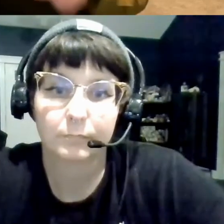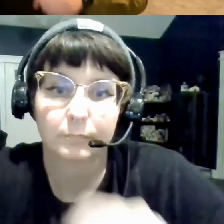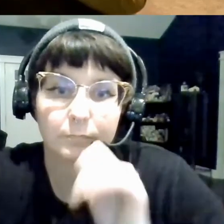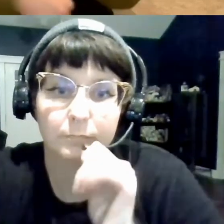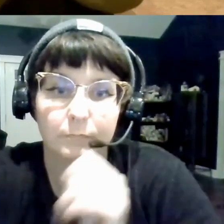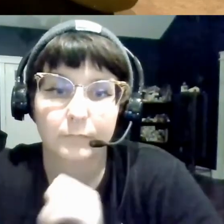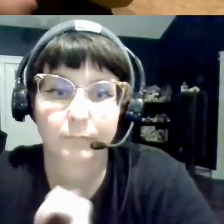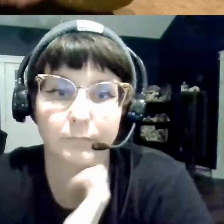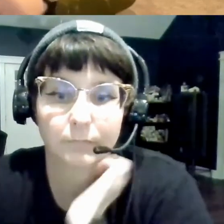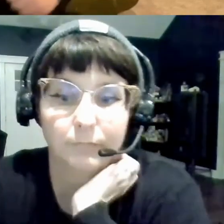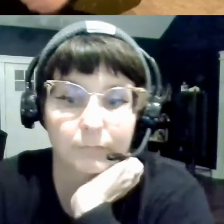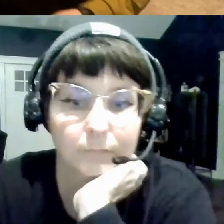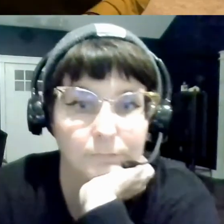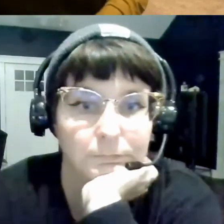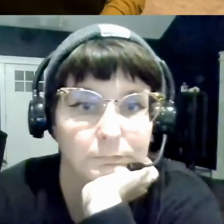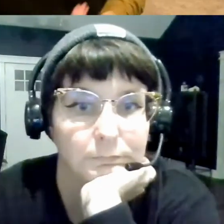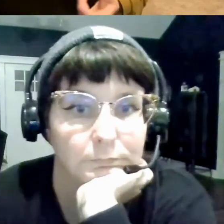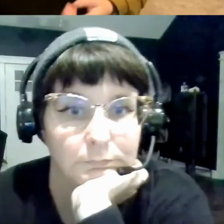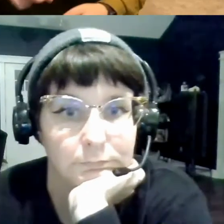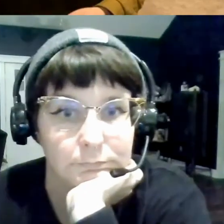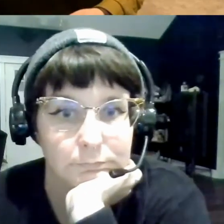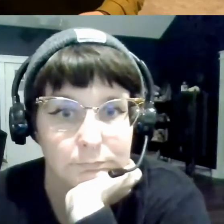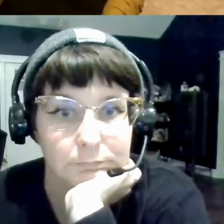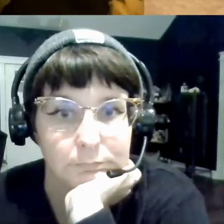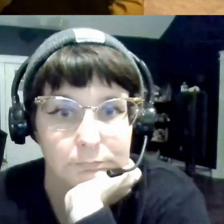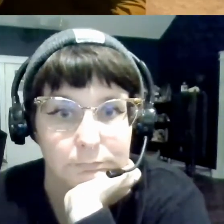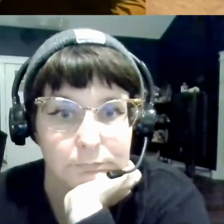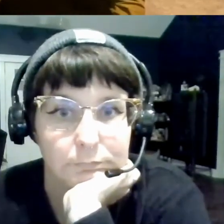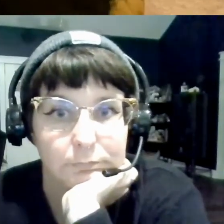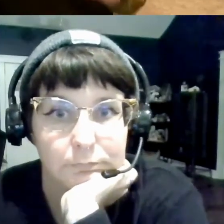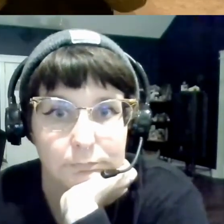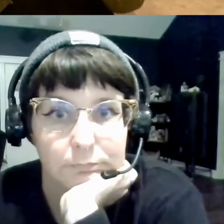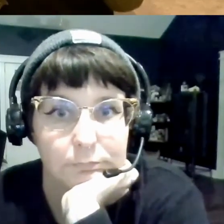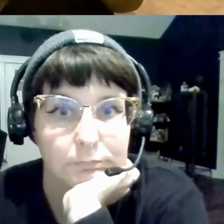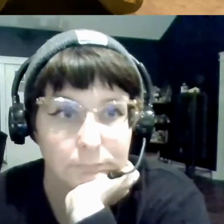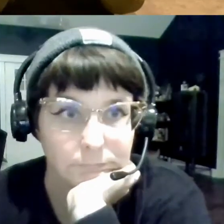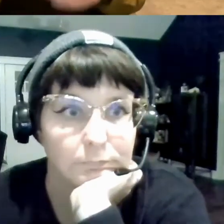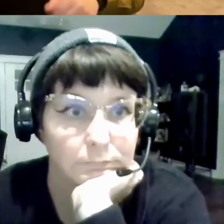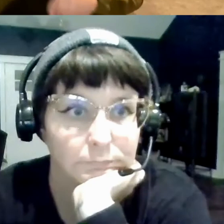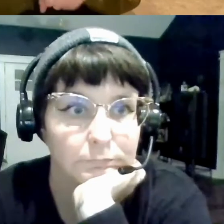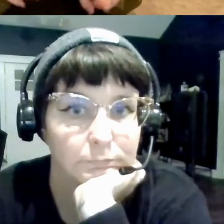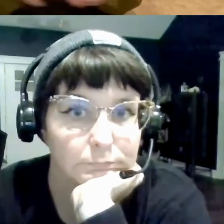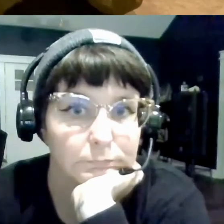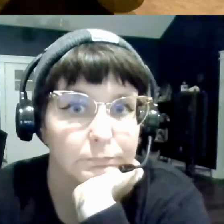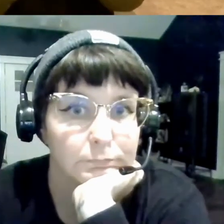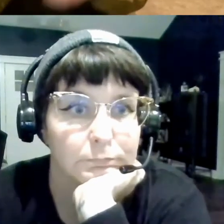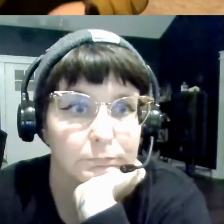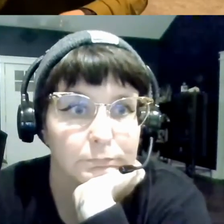is finding those three or four colleagues, whether they work in the same organization or not, who are passionate about this,